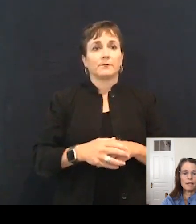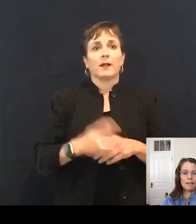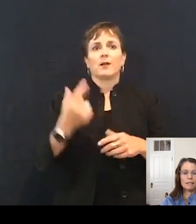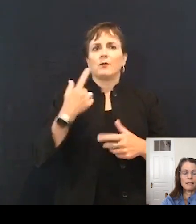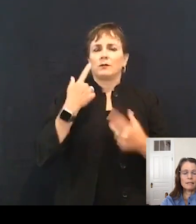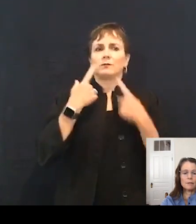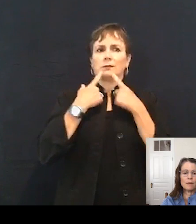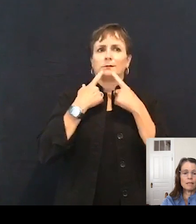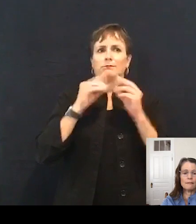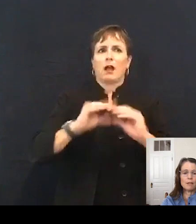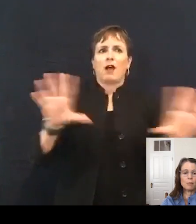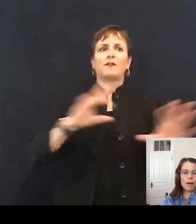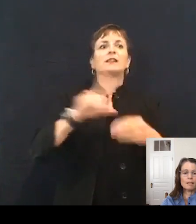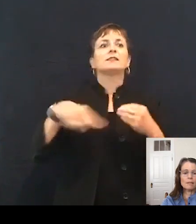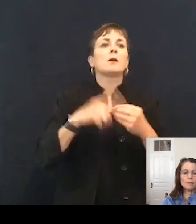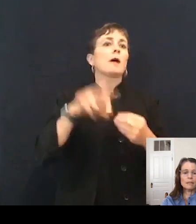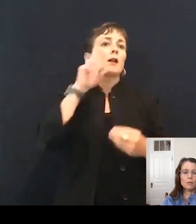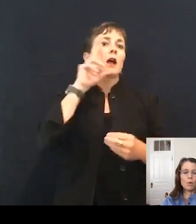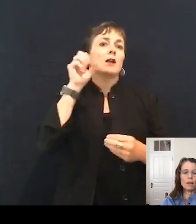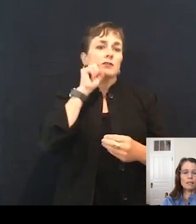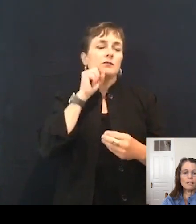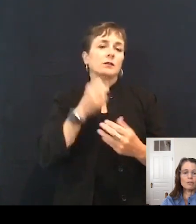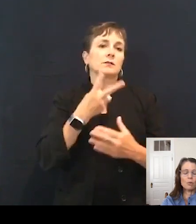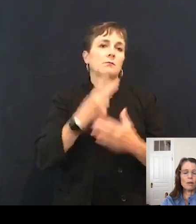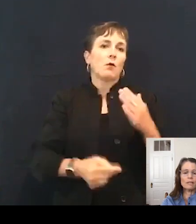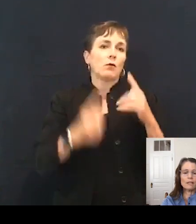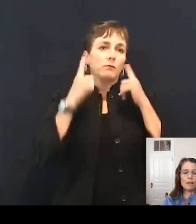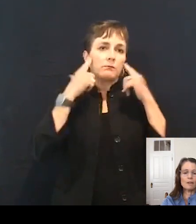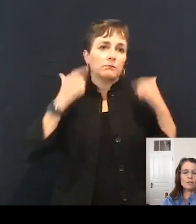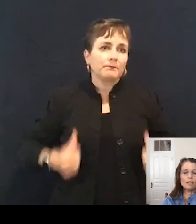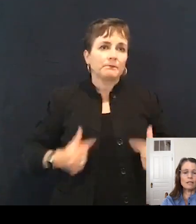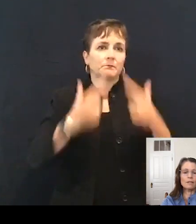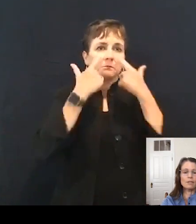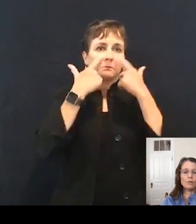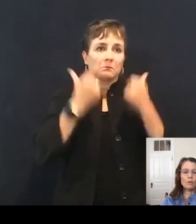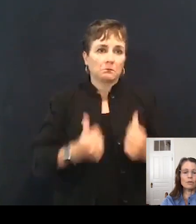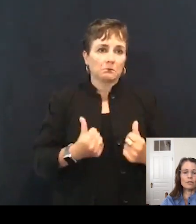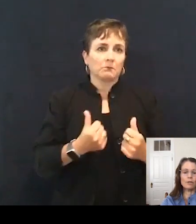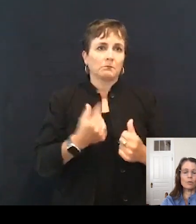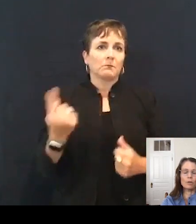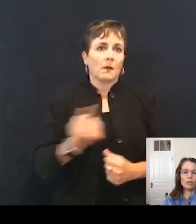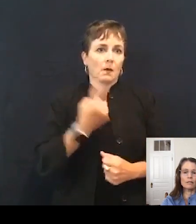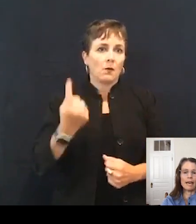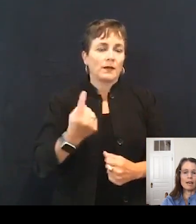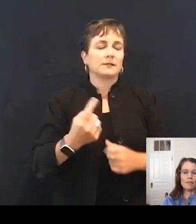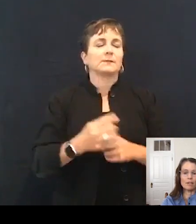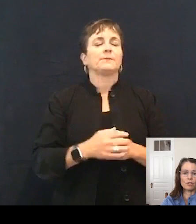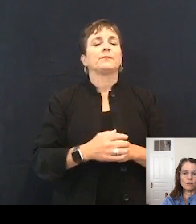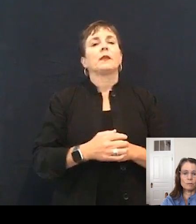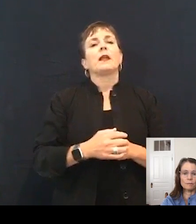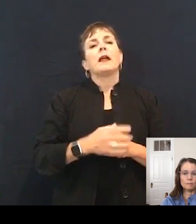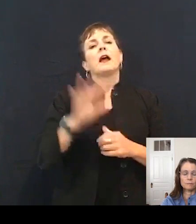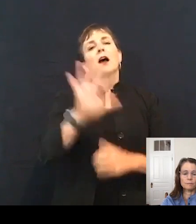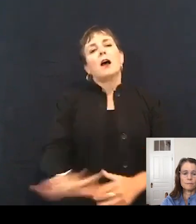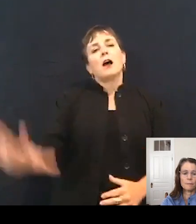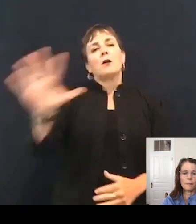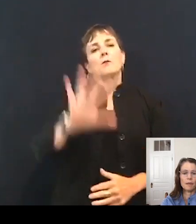It's estimated that approximately one in 20,000 individuals in the world have Usher.